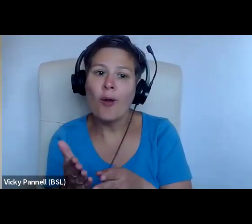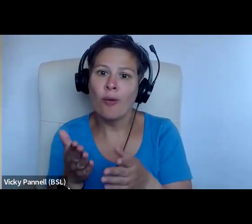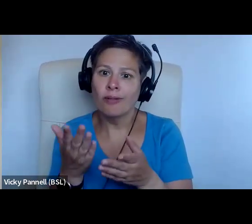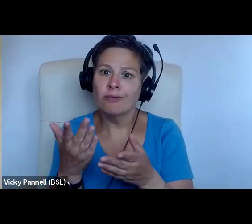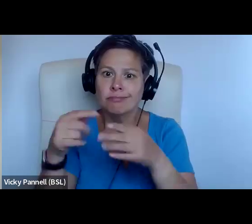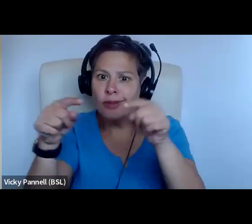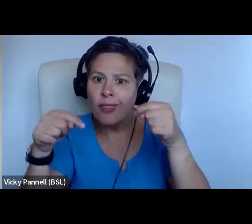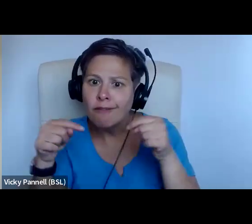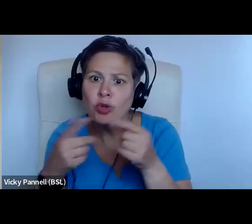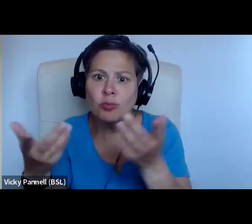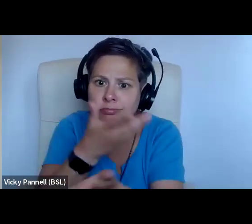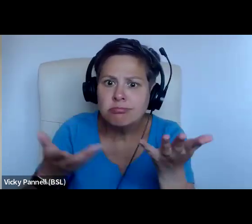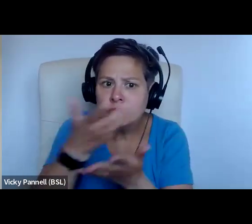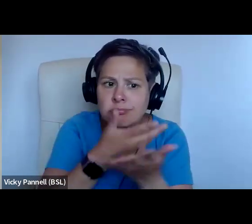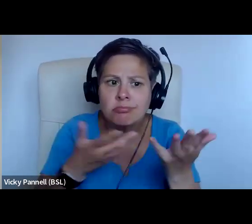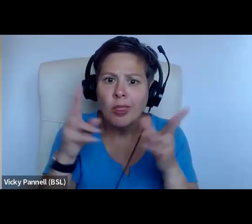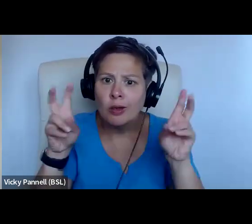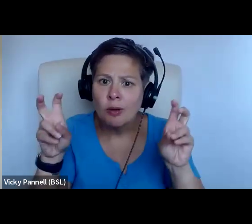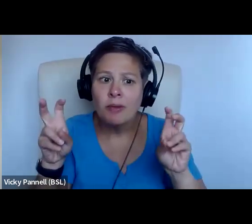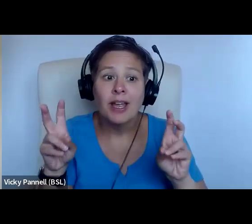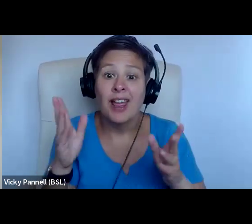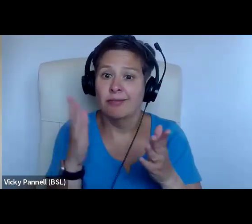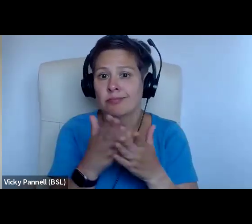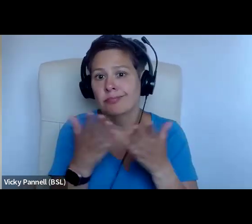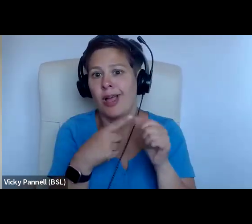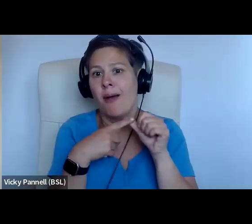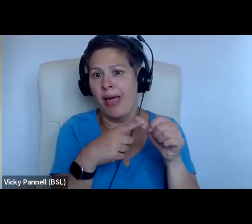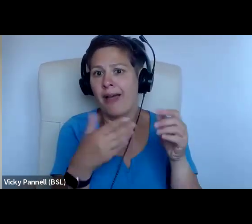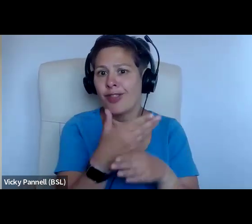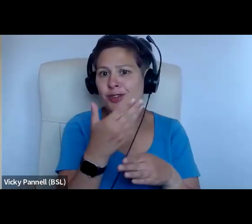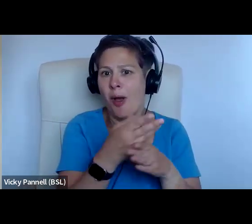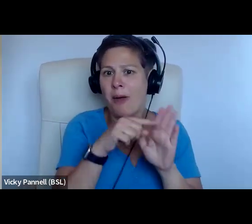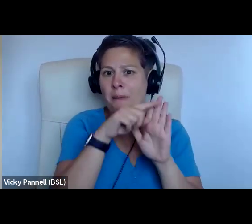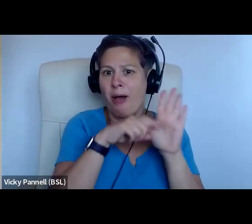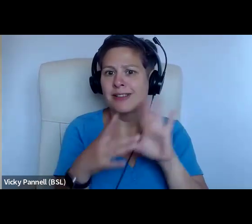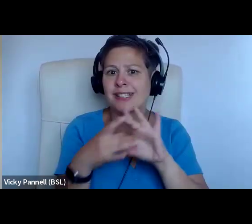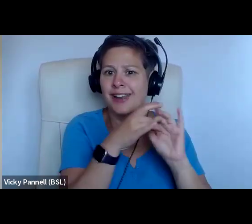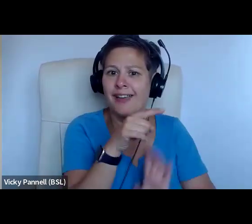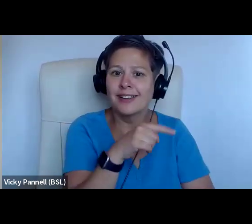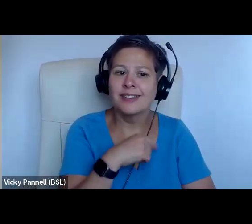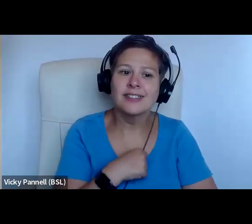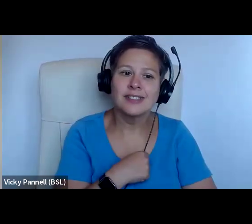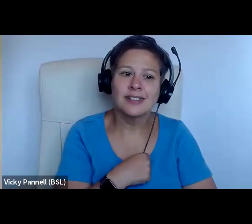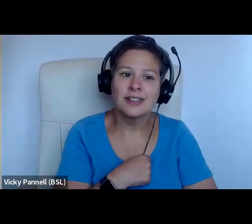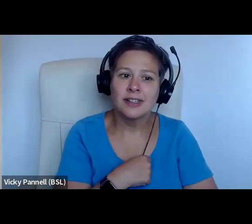I didn't initially get the job I applied for, but like Robert said, I think talking to people, showing an interest in policy is